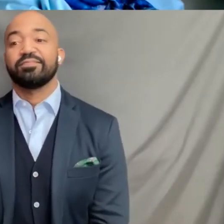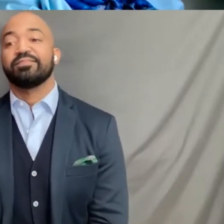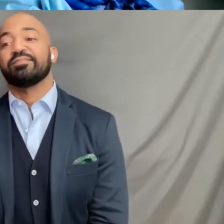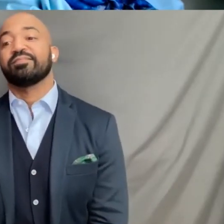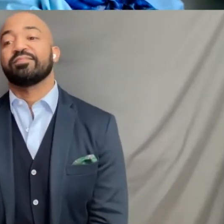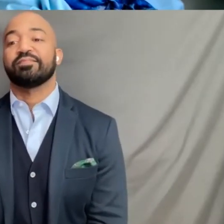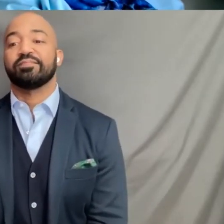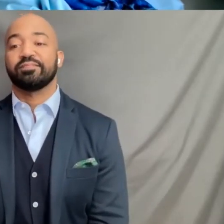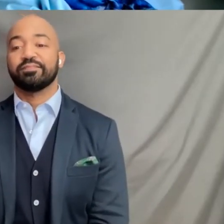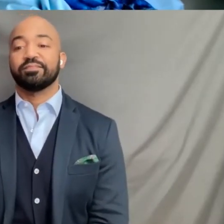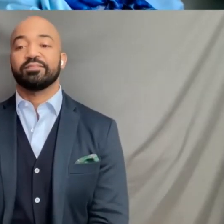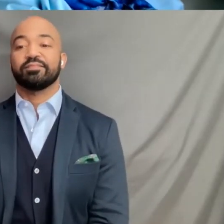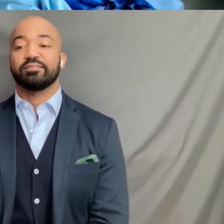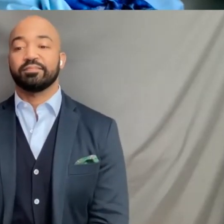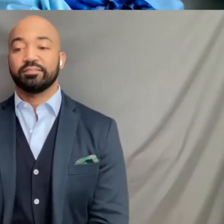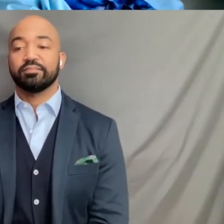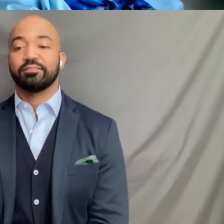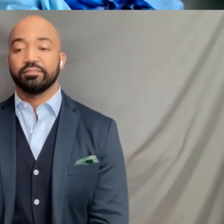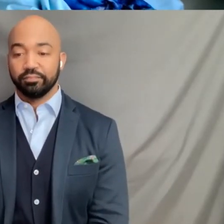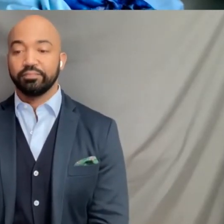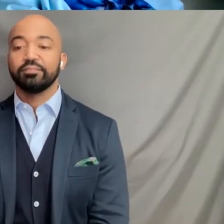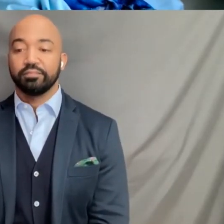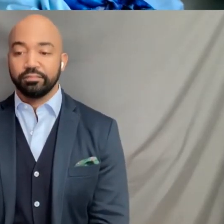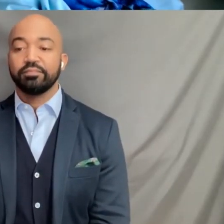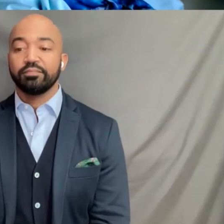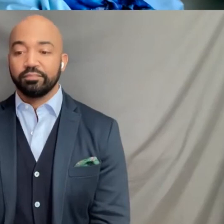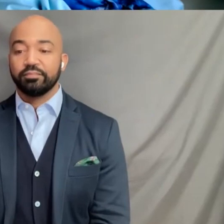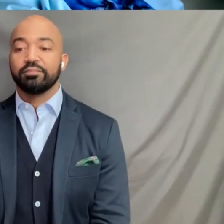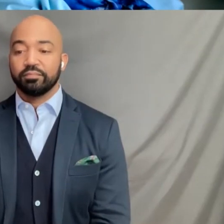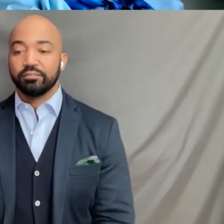You mentioned gender segregated spaces undermining access